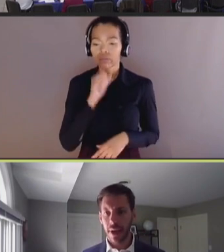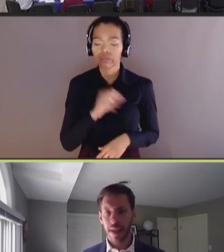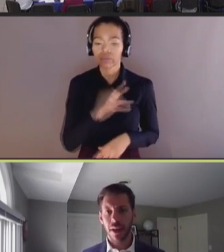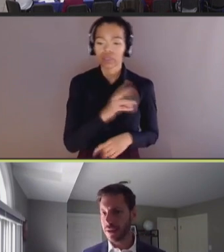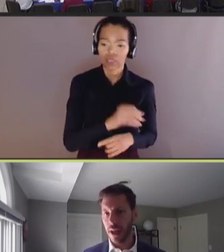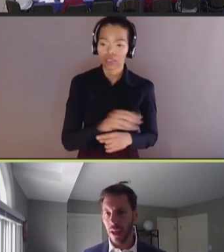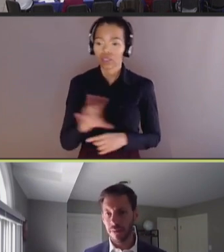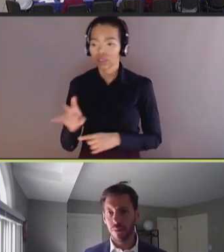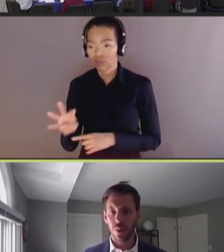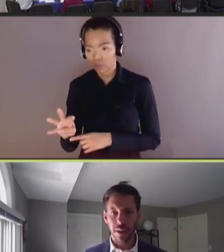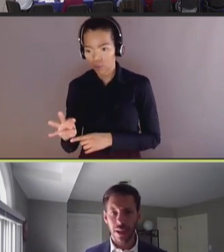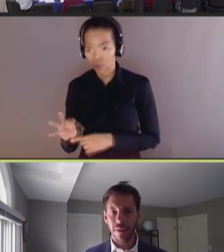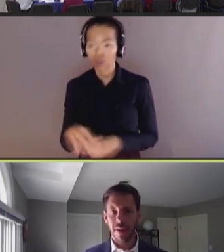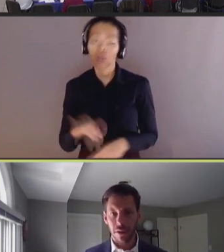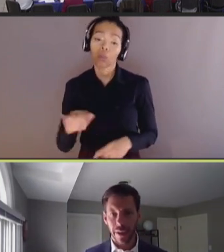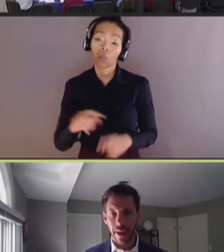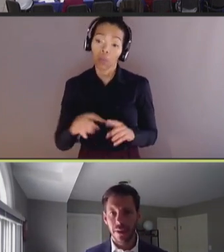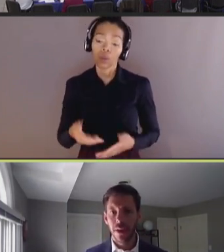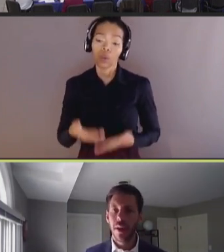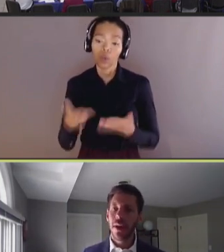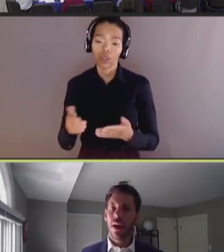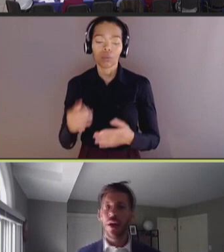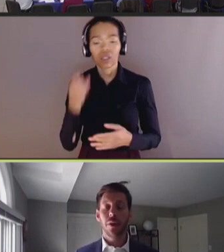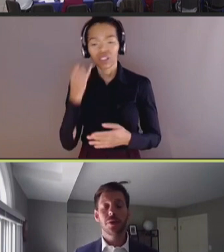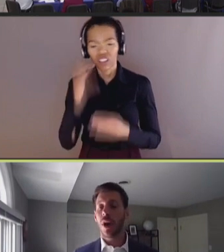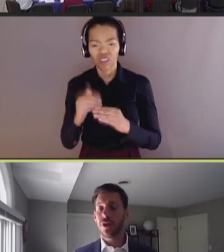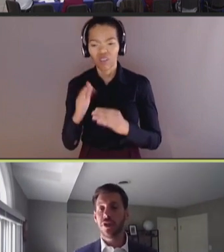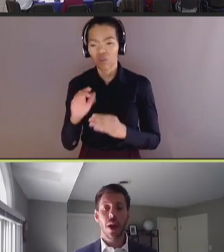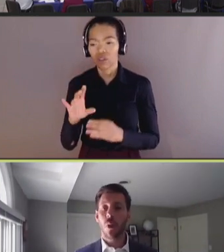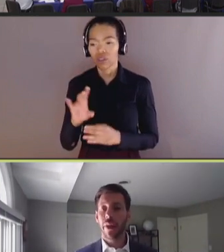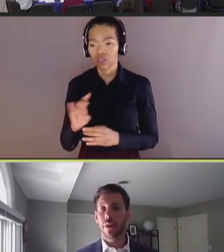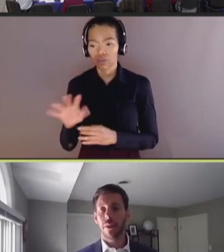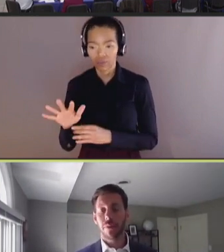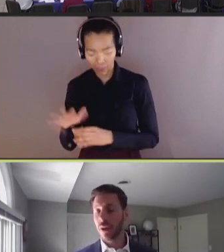Medicare does not really get affected by that. There are questions about whether -- for the